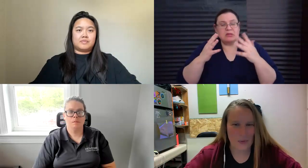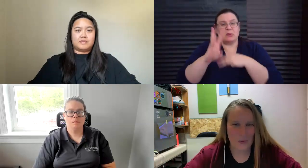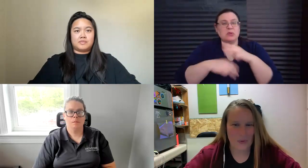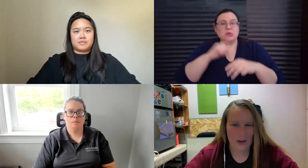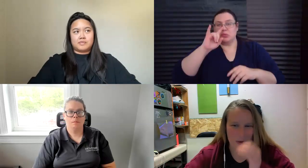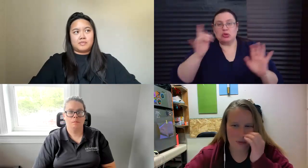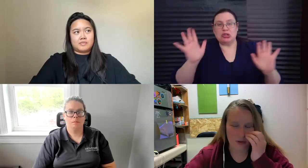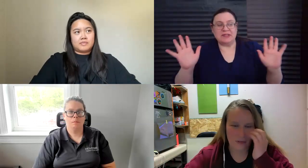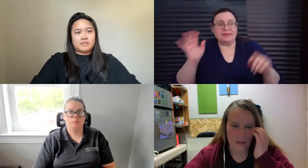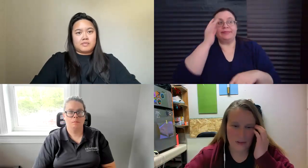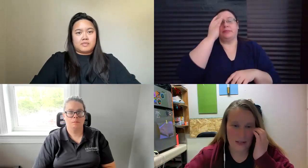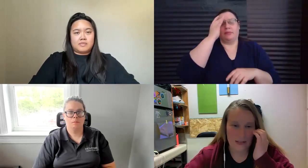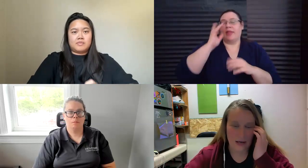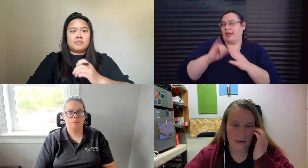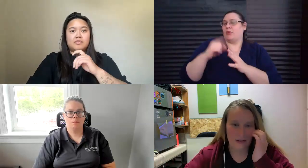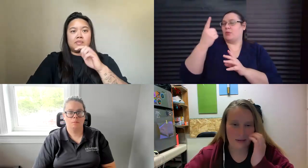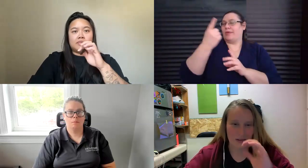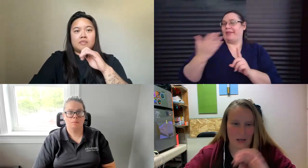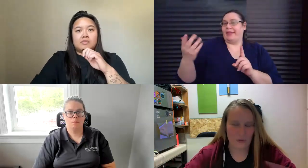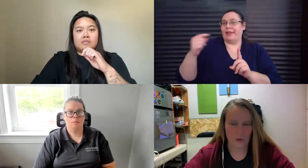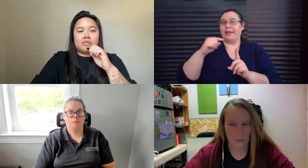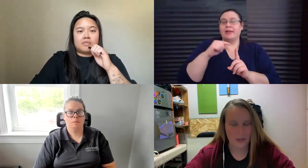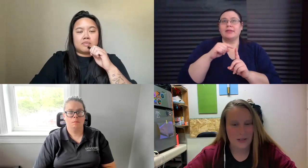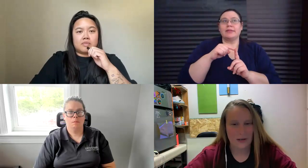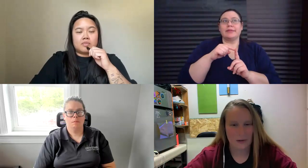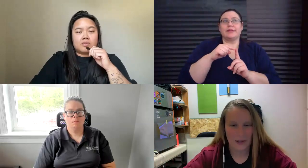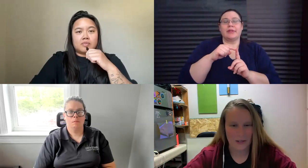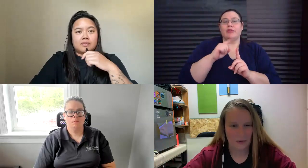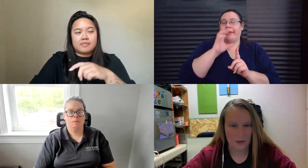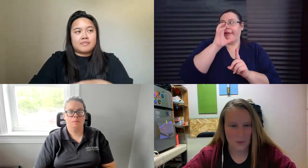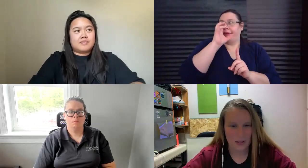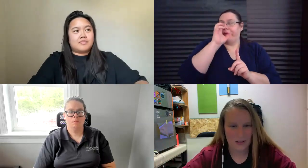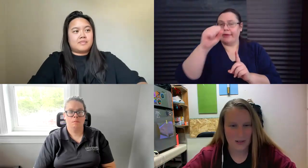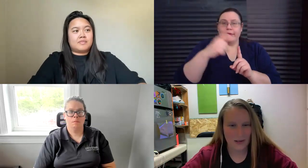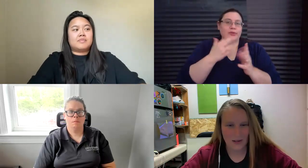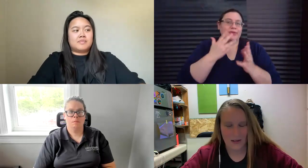So that was one of the things that kind of drew me to stained glass in the first place.